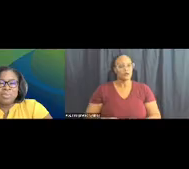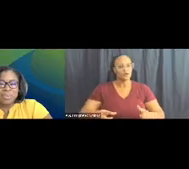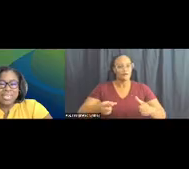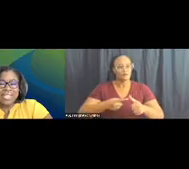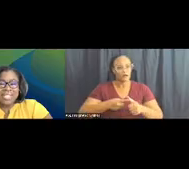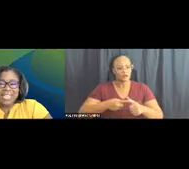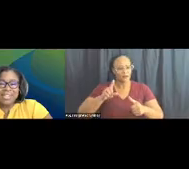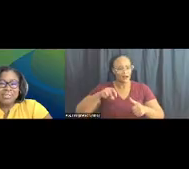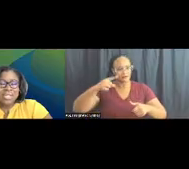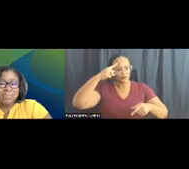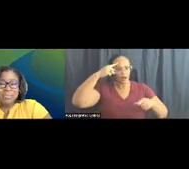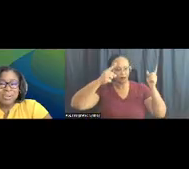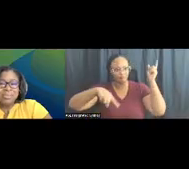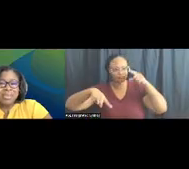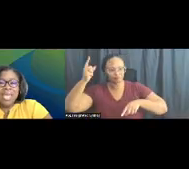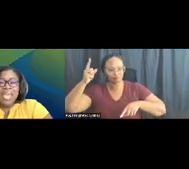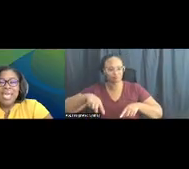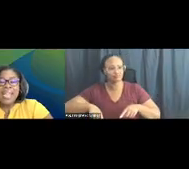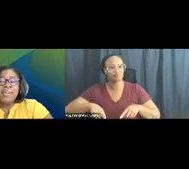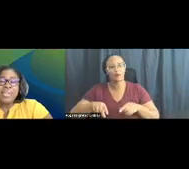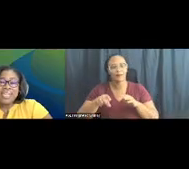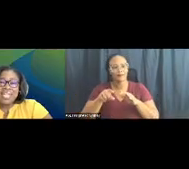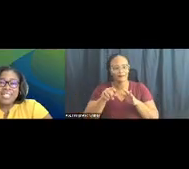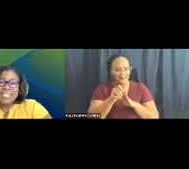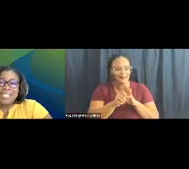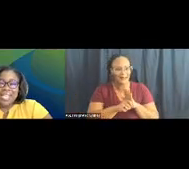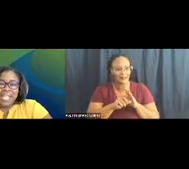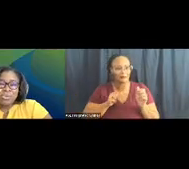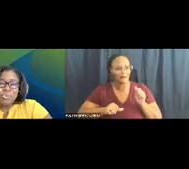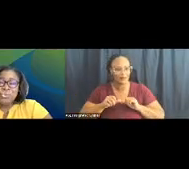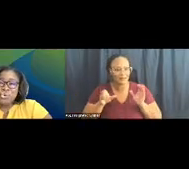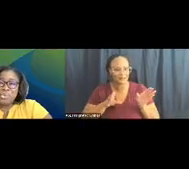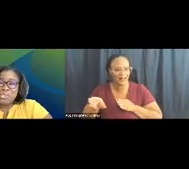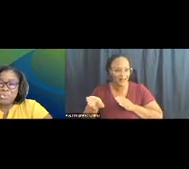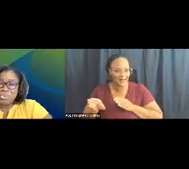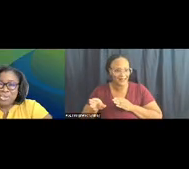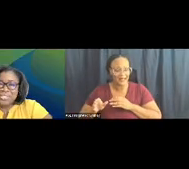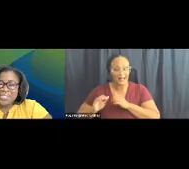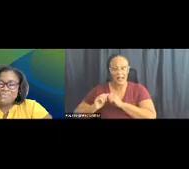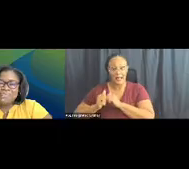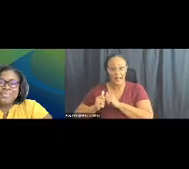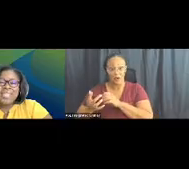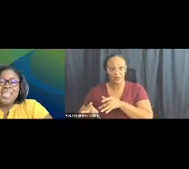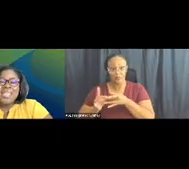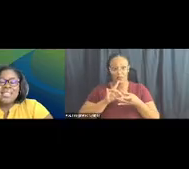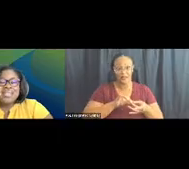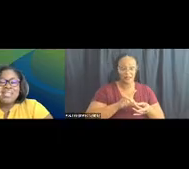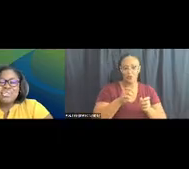performance plan indicators come from and how they connect to the annual performance reports.